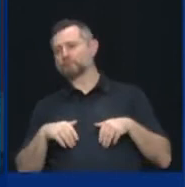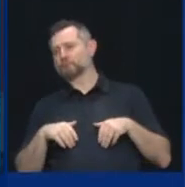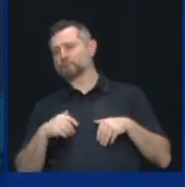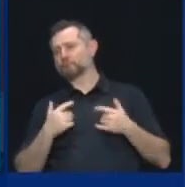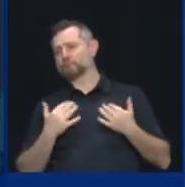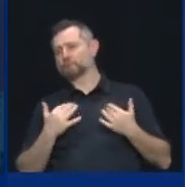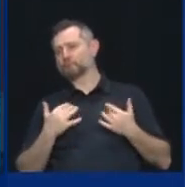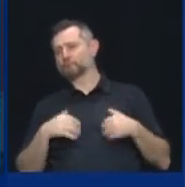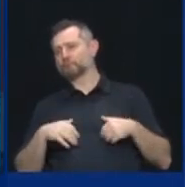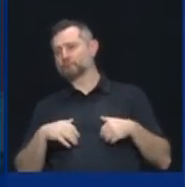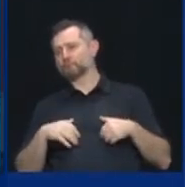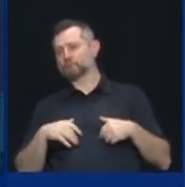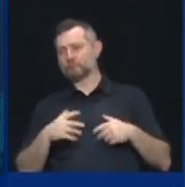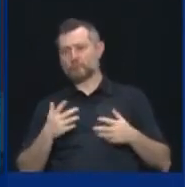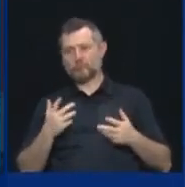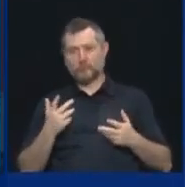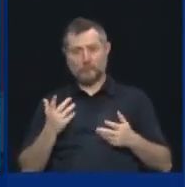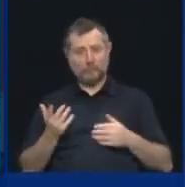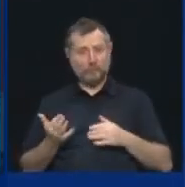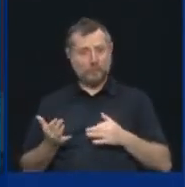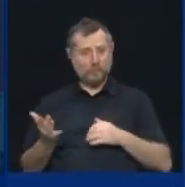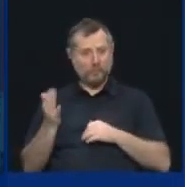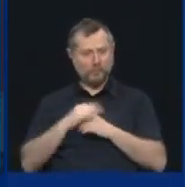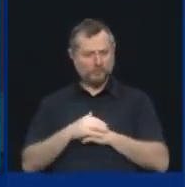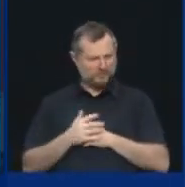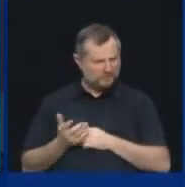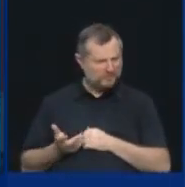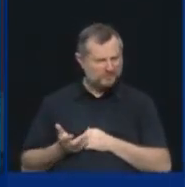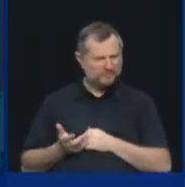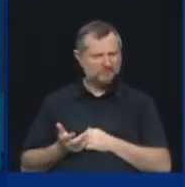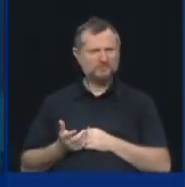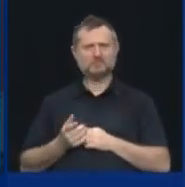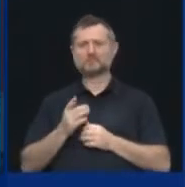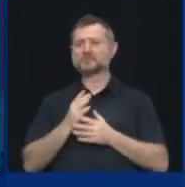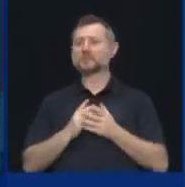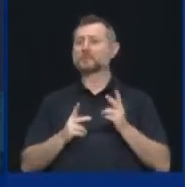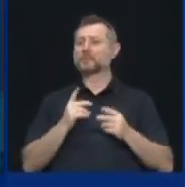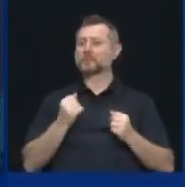TO JUSTIFY HAVING THE CENTSER OPEN RIGHT NOW.